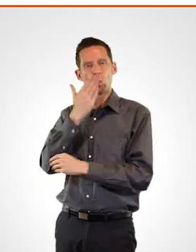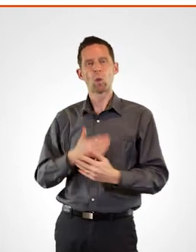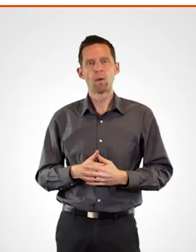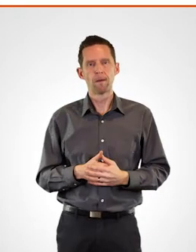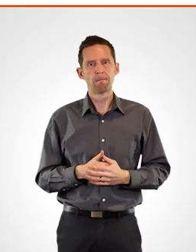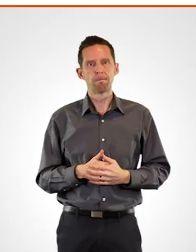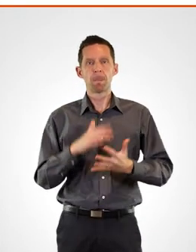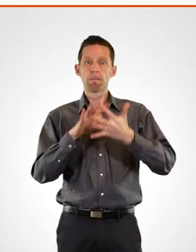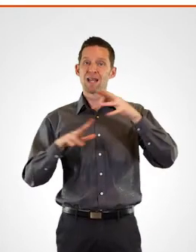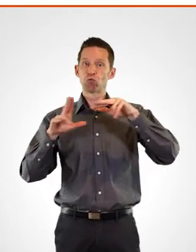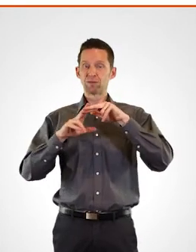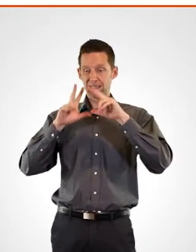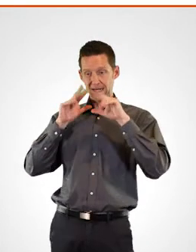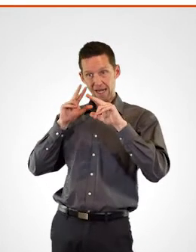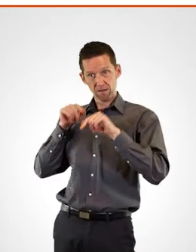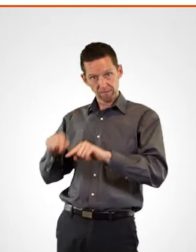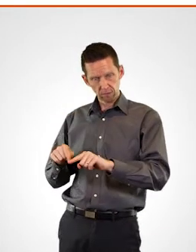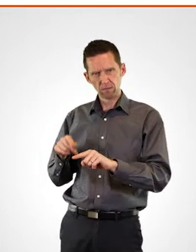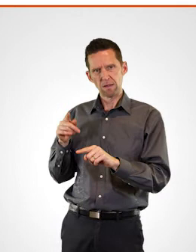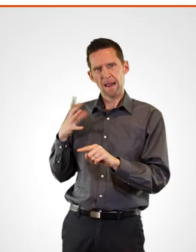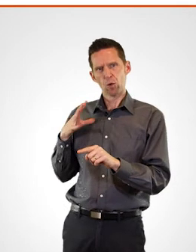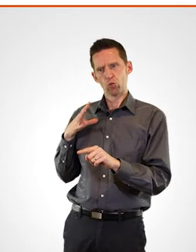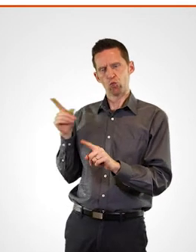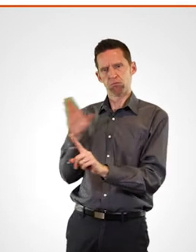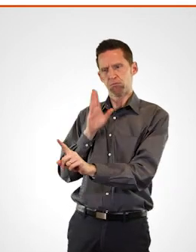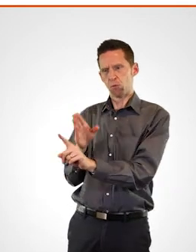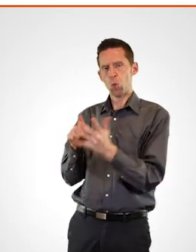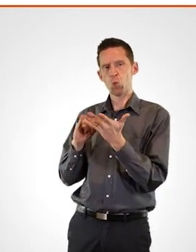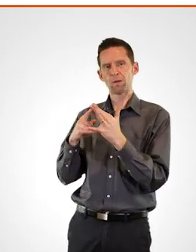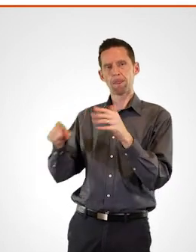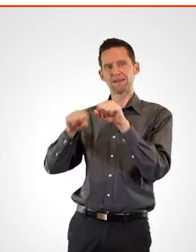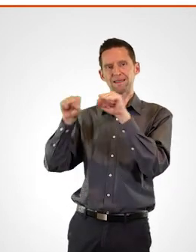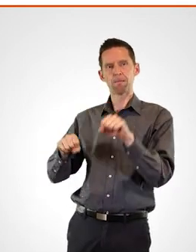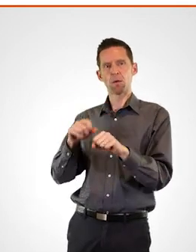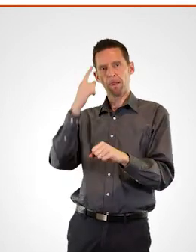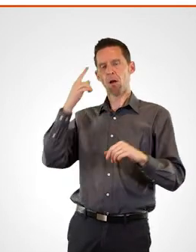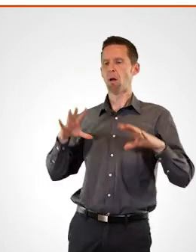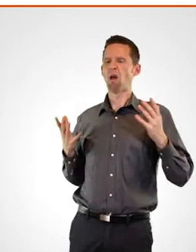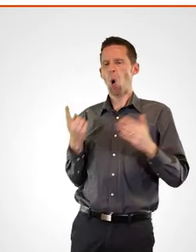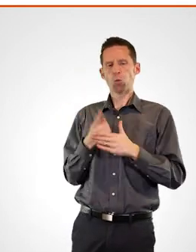Parents and caregivers need to be thought of as direct users of the system, not just the children.